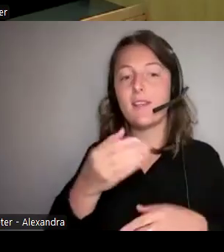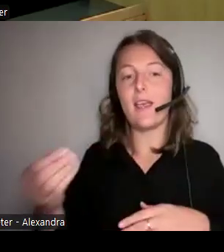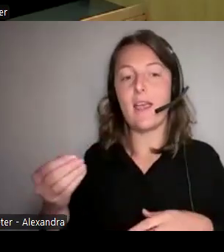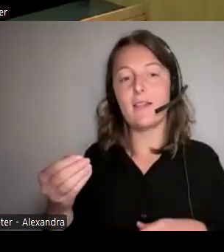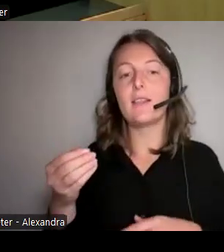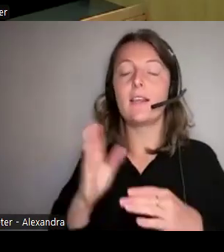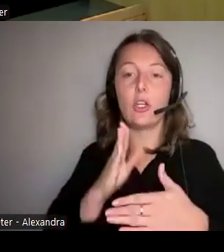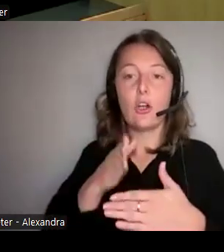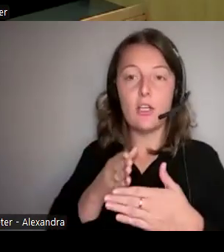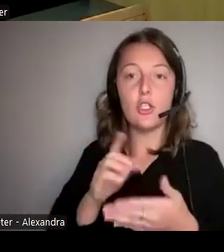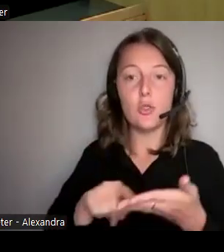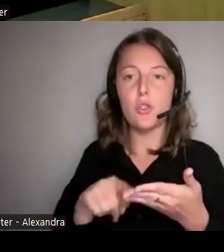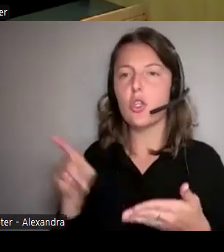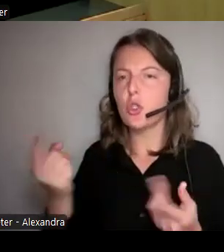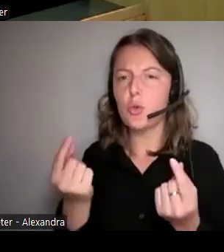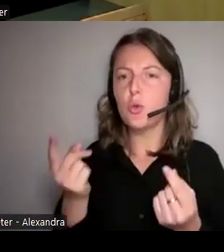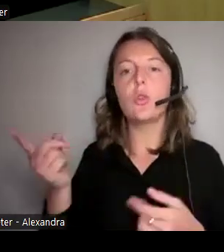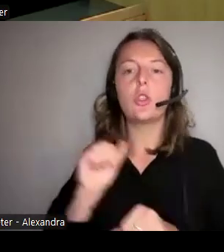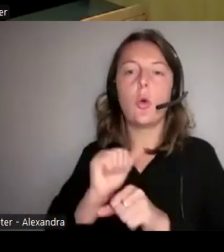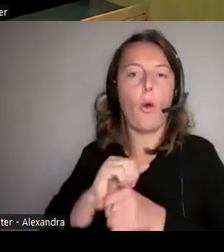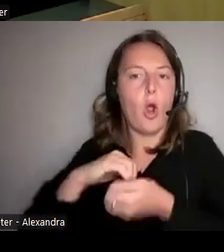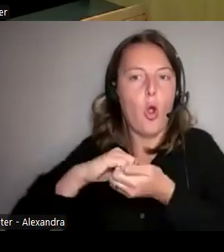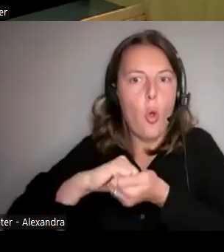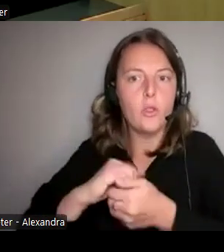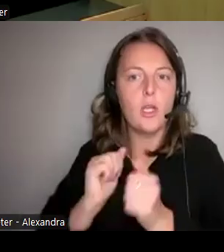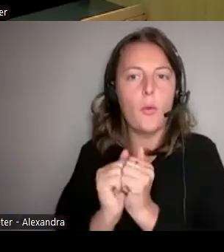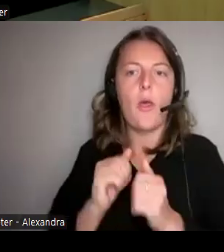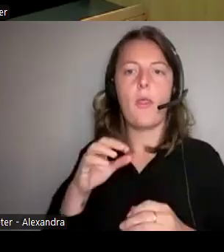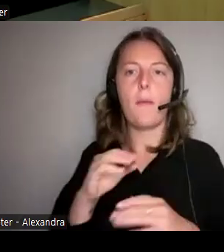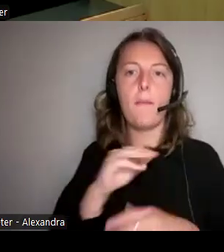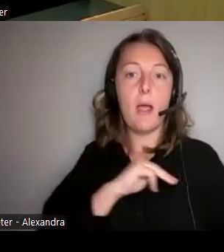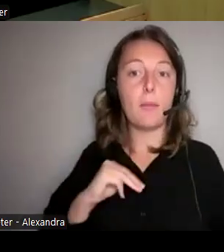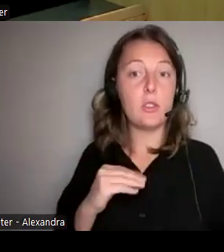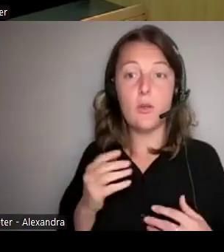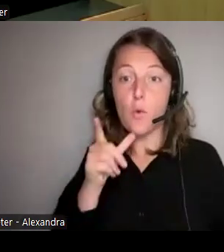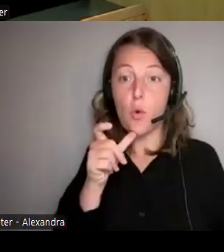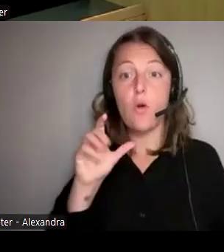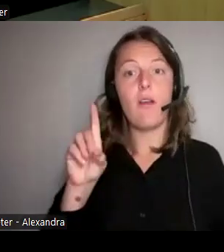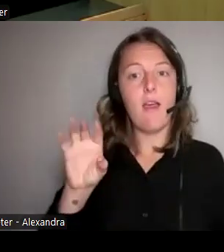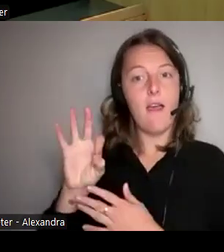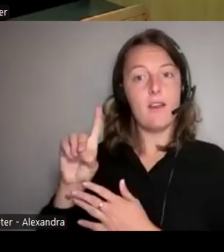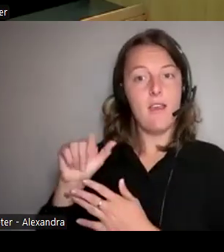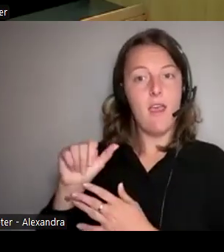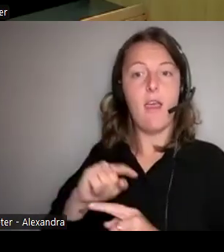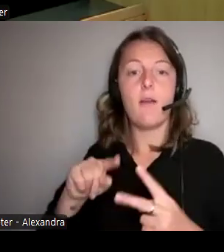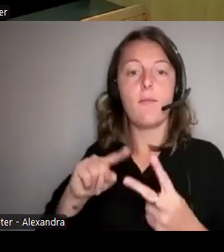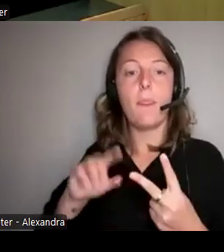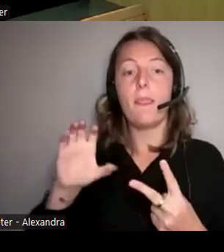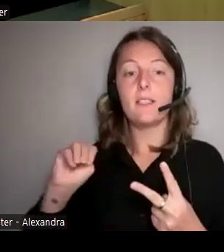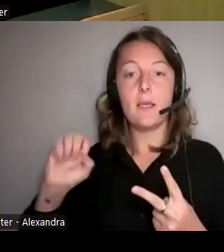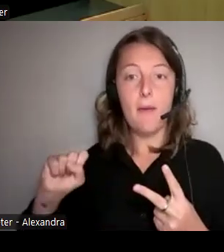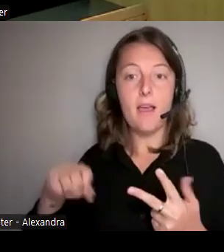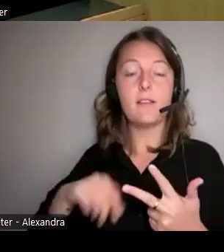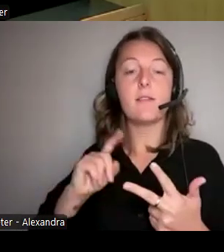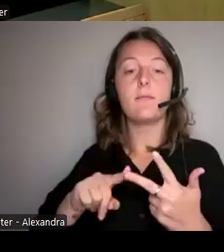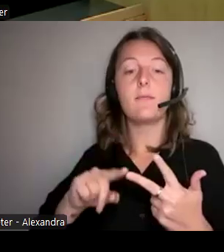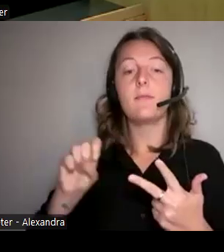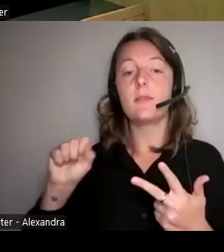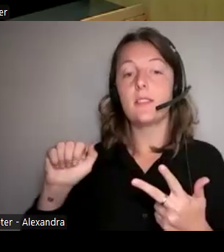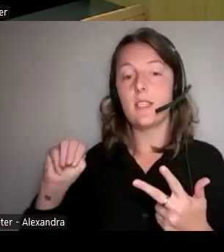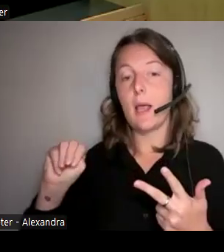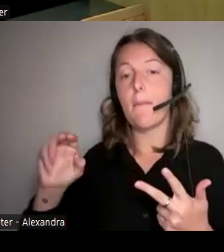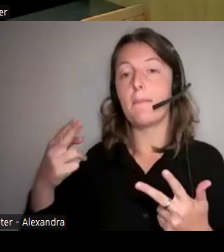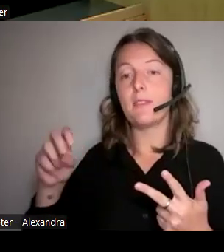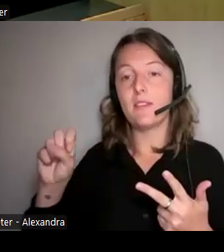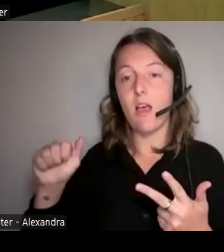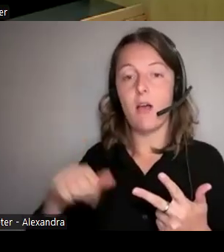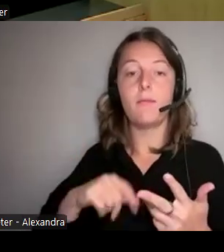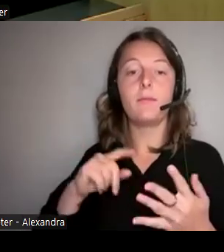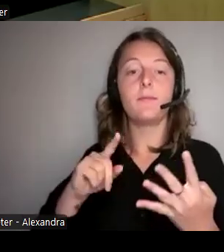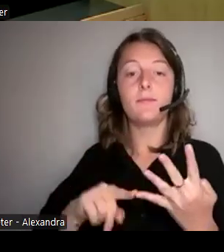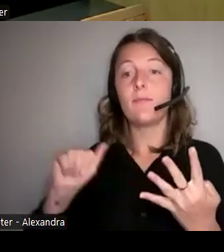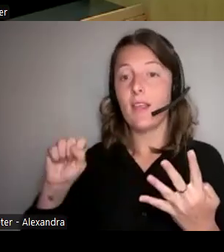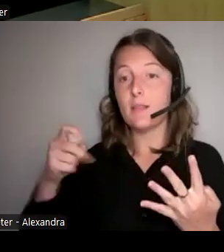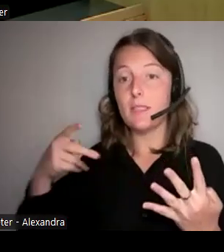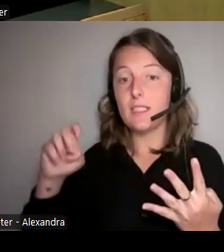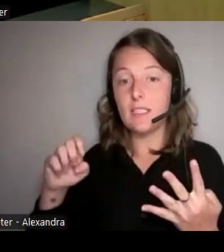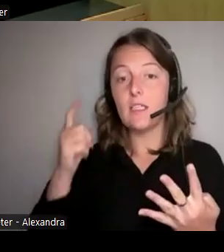she worked very closely with members of FDA, CMS, SAMA, ASPE to develop pathways for transforming